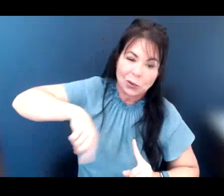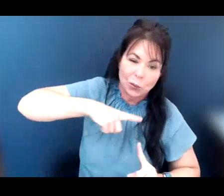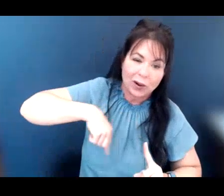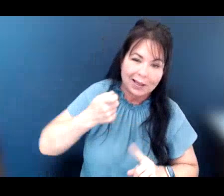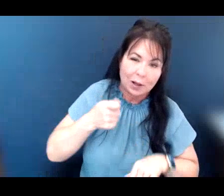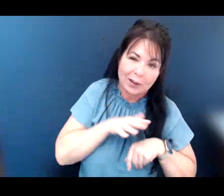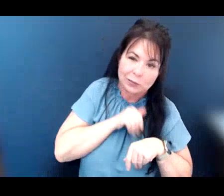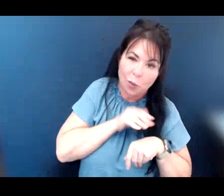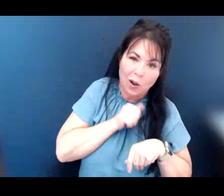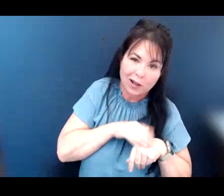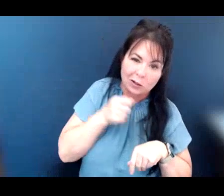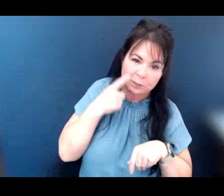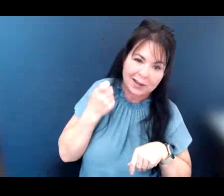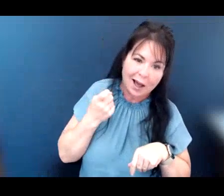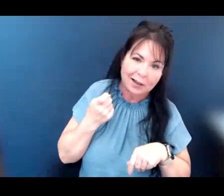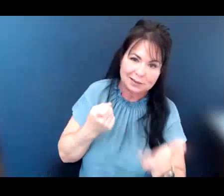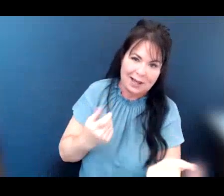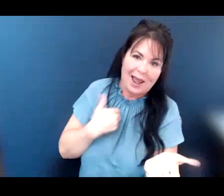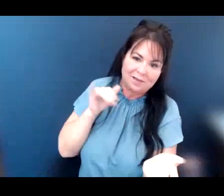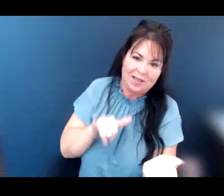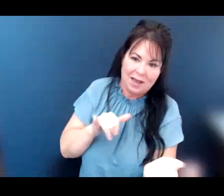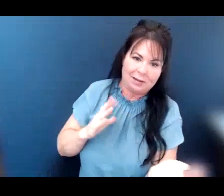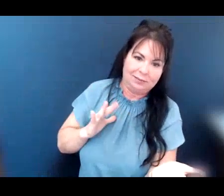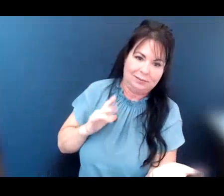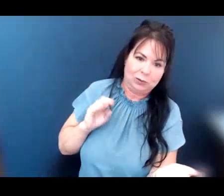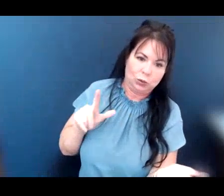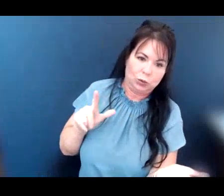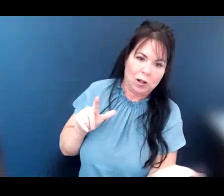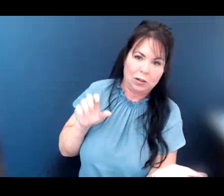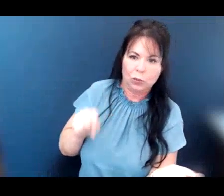and that we can tap into as a resource. But I think it's worth highlighting